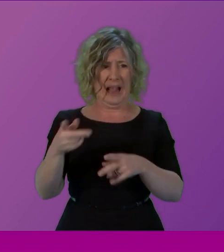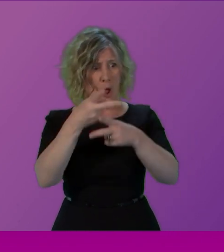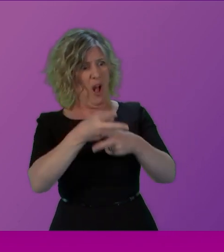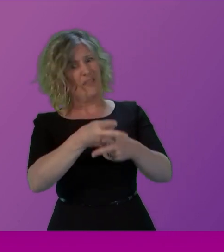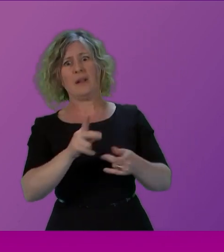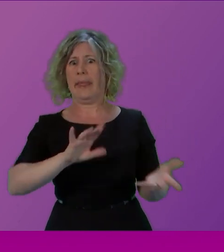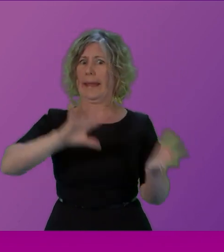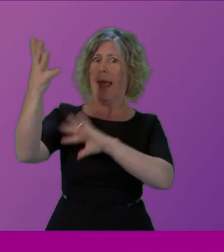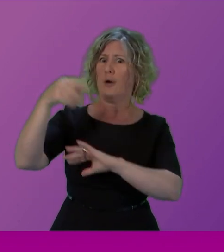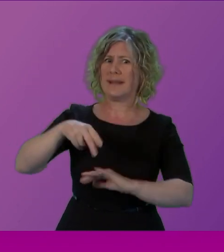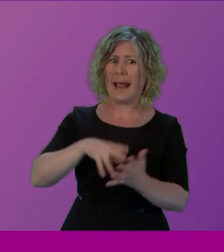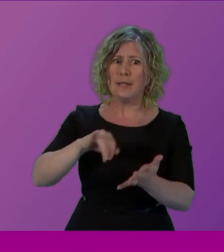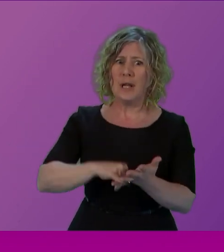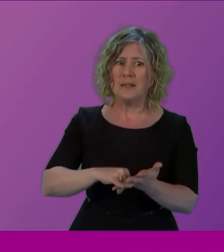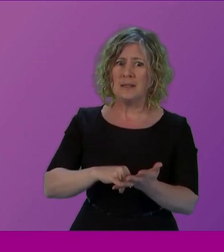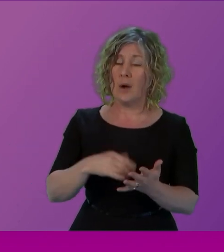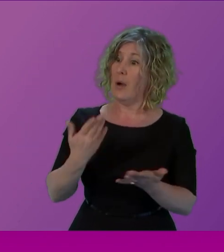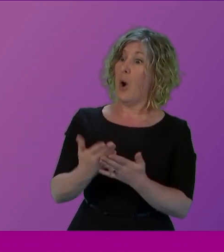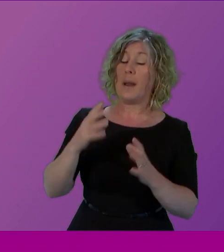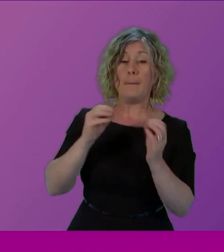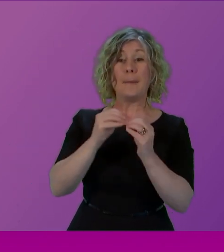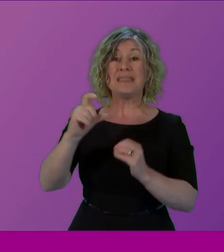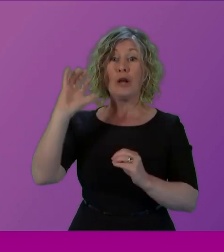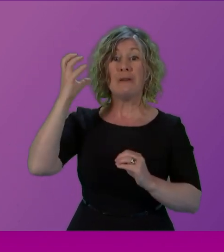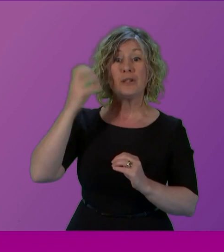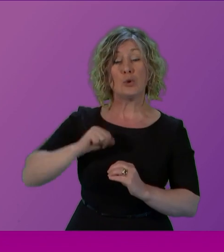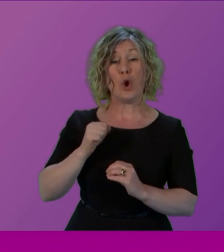This morning, we heard a mother say on BBC Radio Scotland that her son, who is about